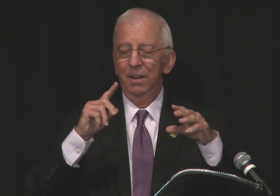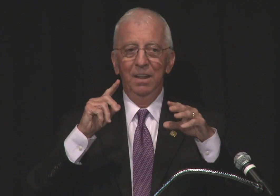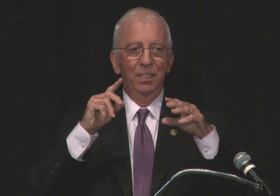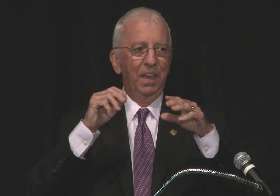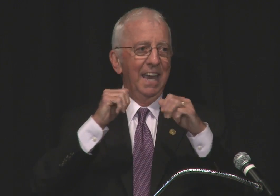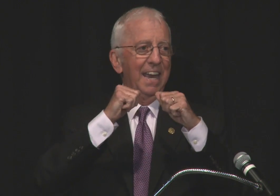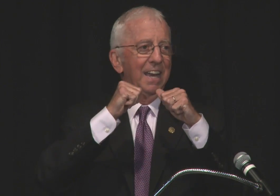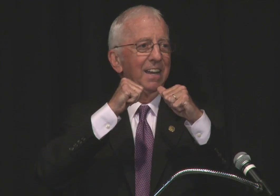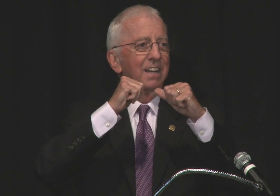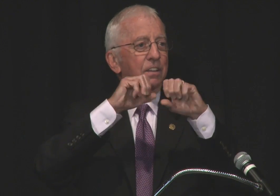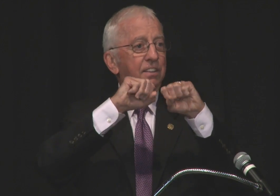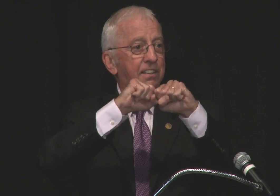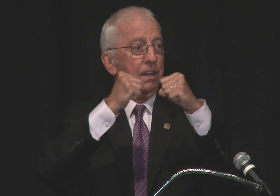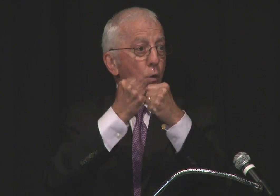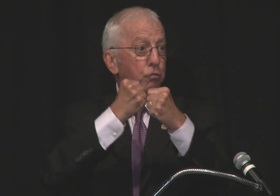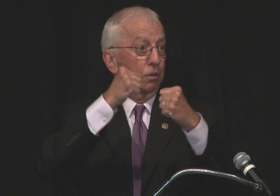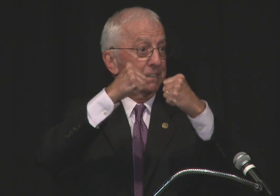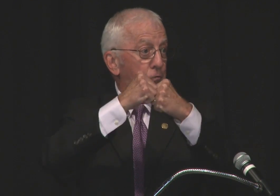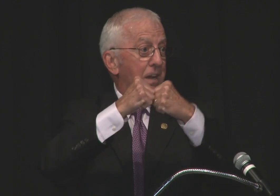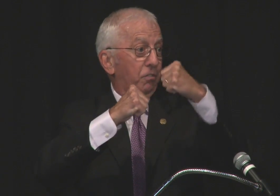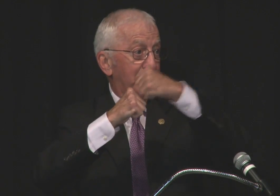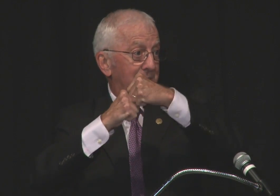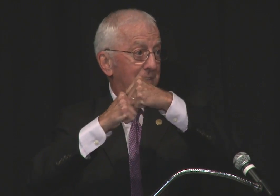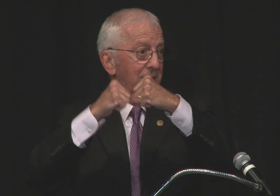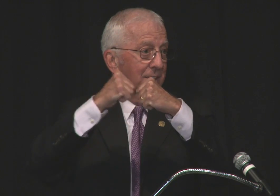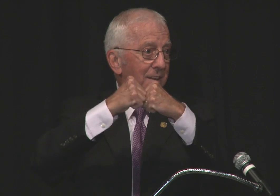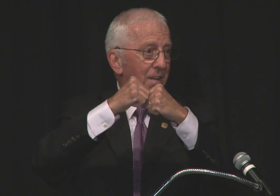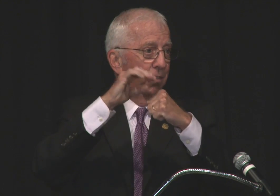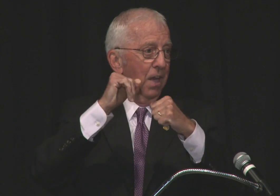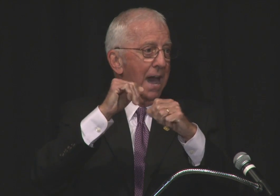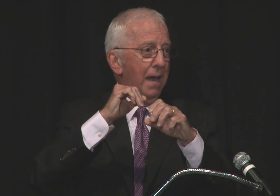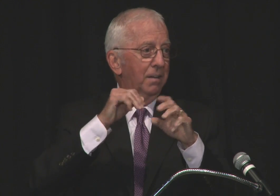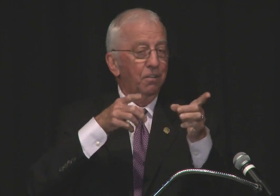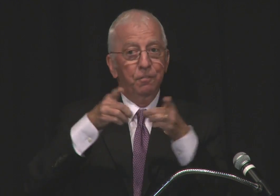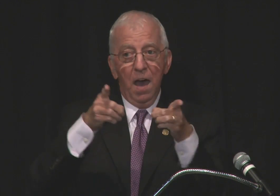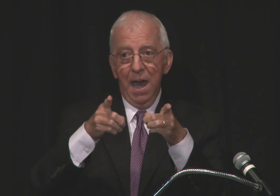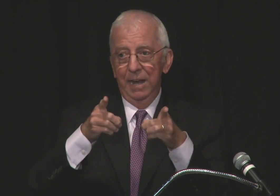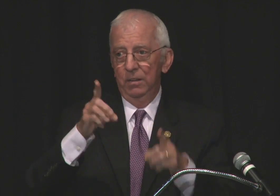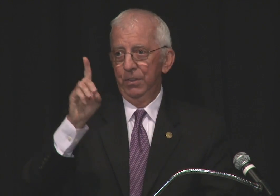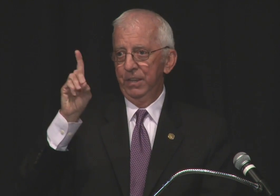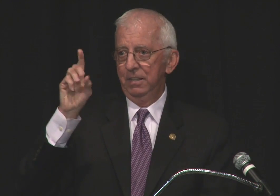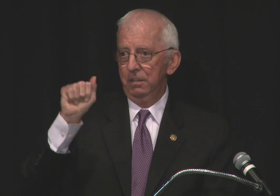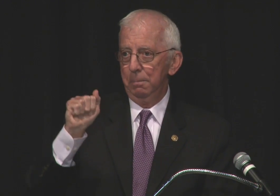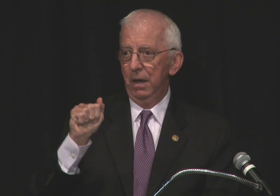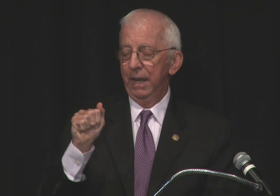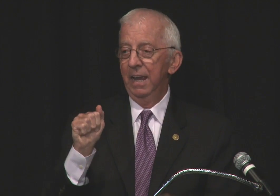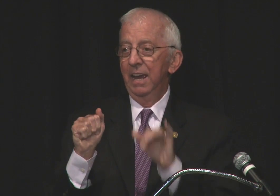the social construction that defines the disability.